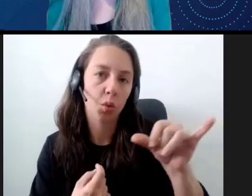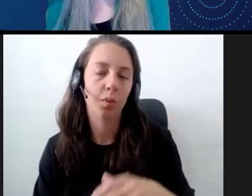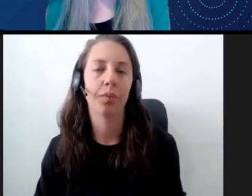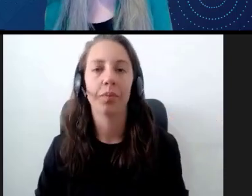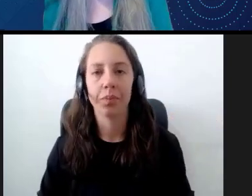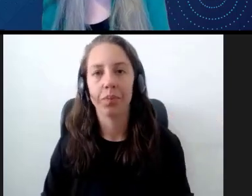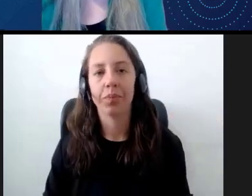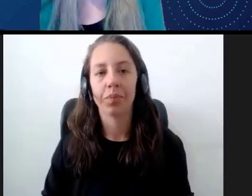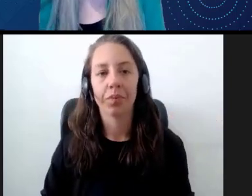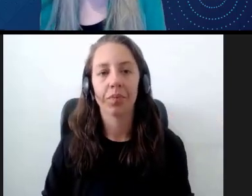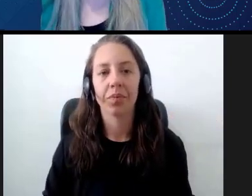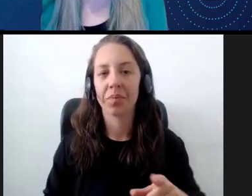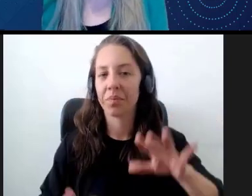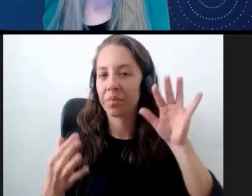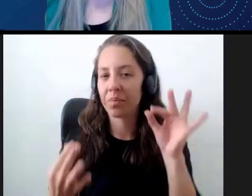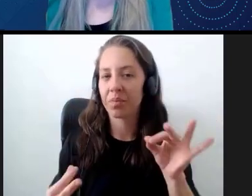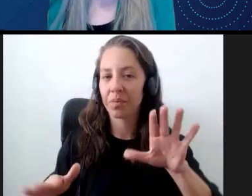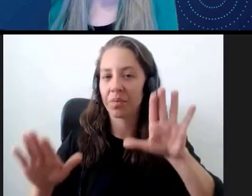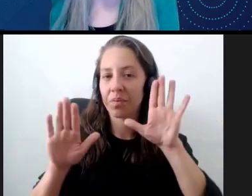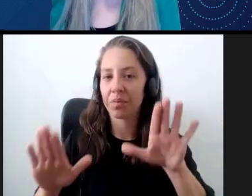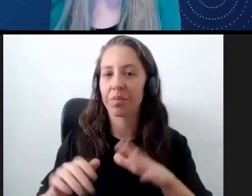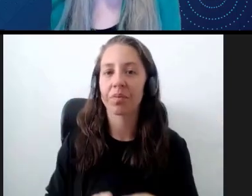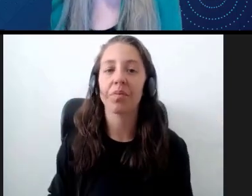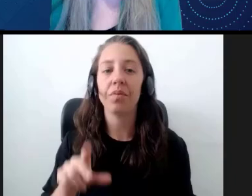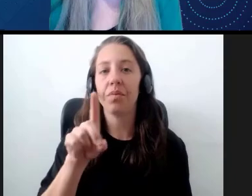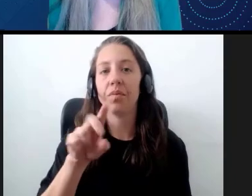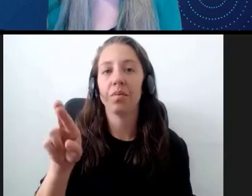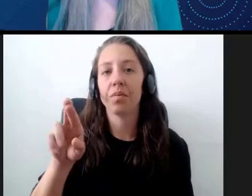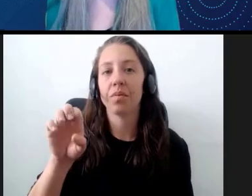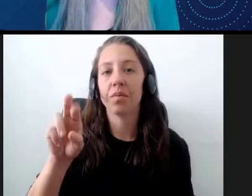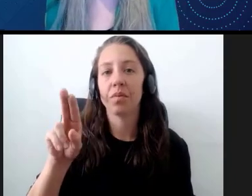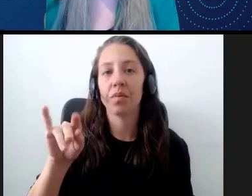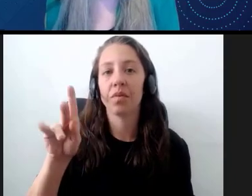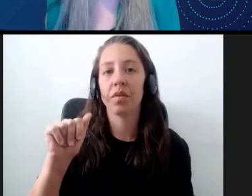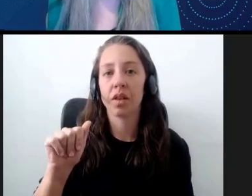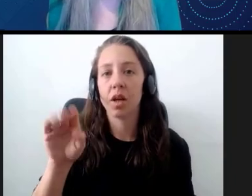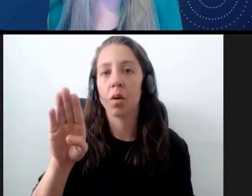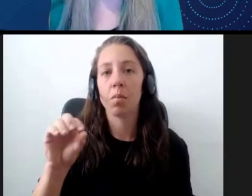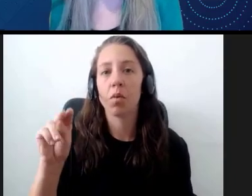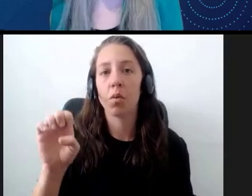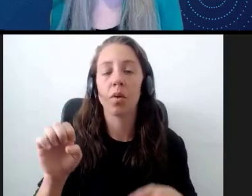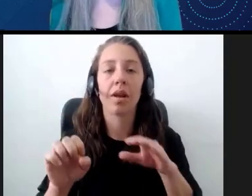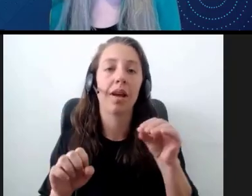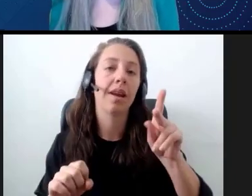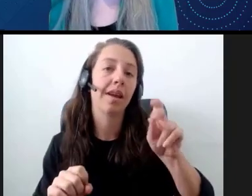Cynthia Dwyer Wonderful. I know Dr. Erica Boone and Dr. Kenneth Gibbs will be presenting the details for those webinars.